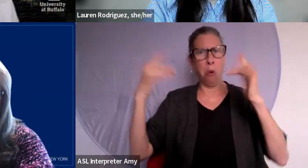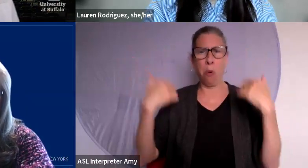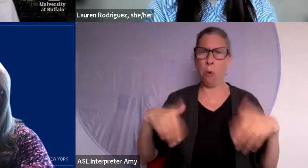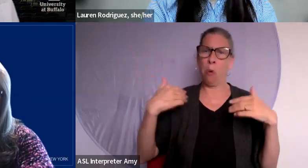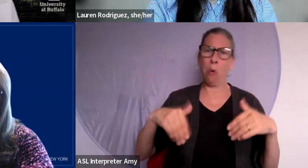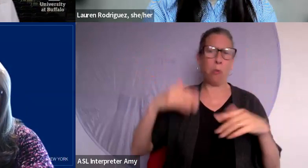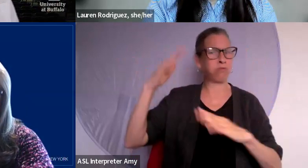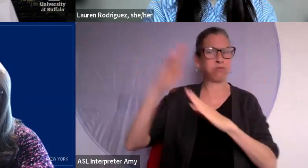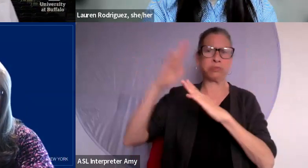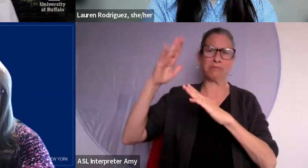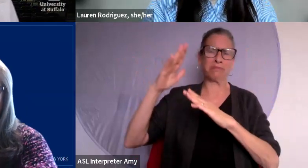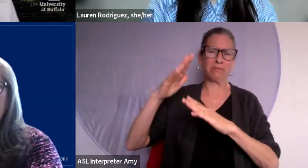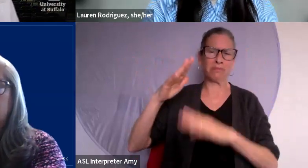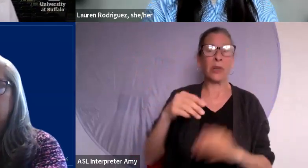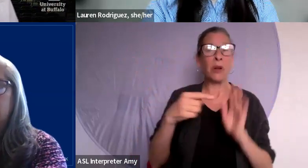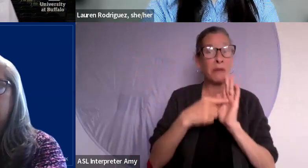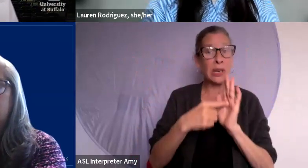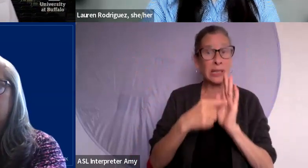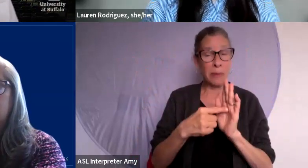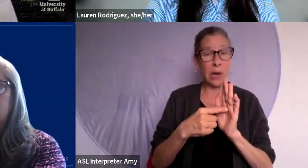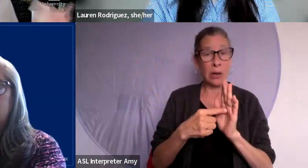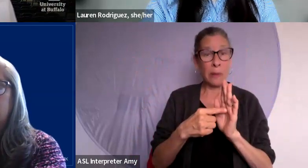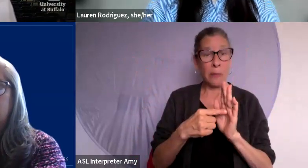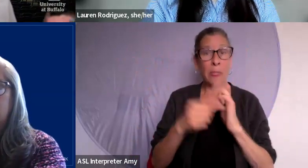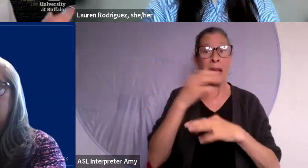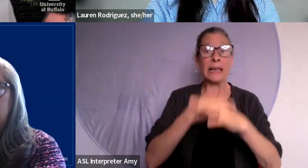our standards. So for example, rather than just looking at WCAG